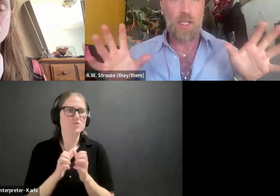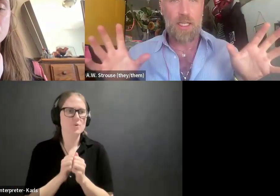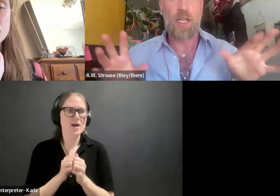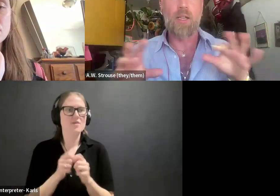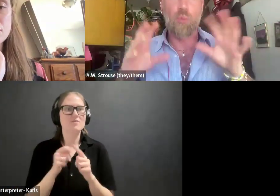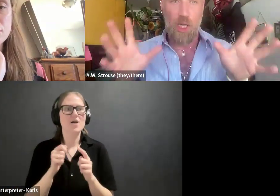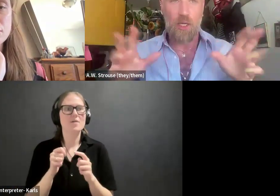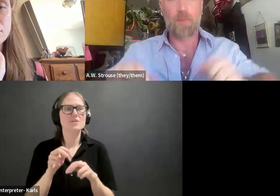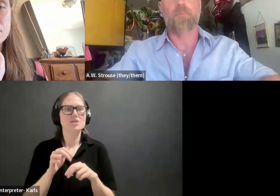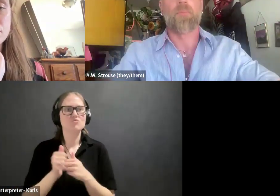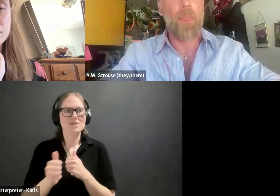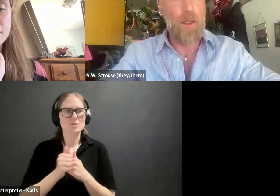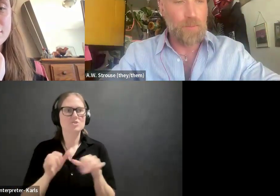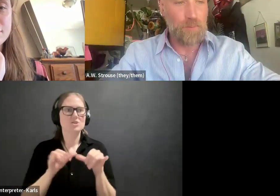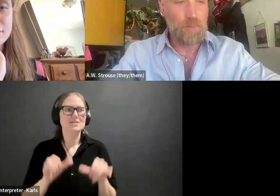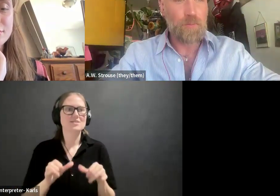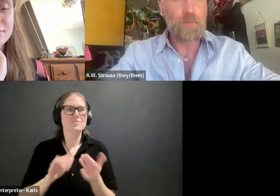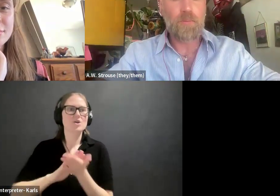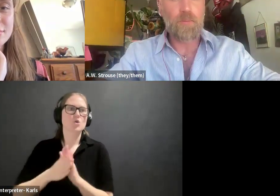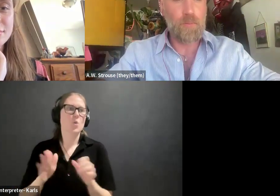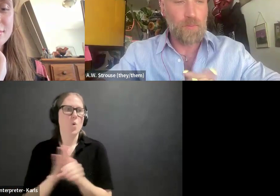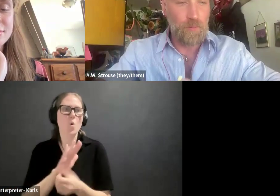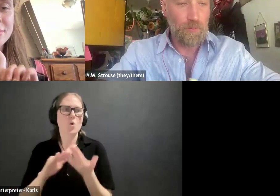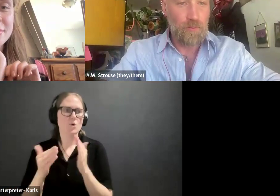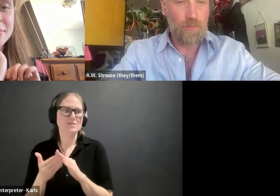He said, pink.